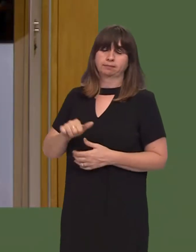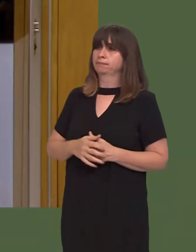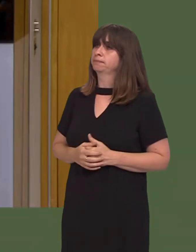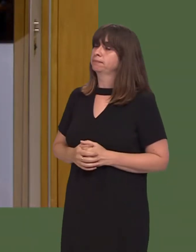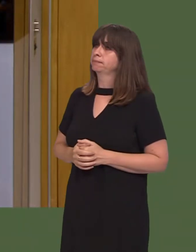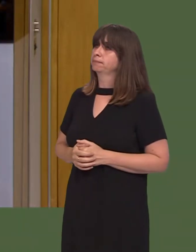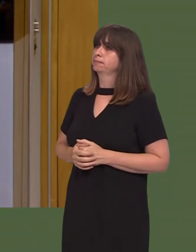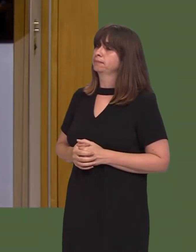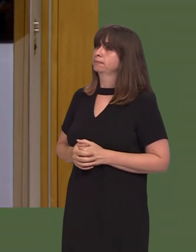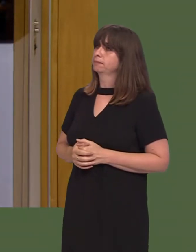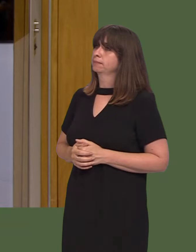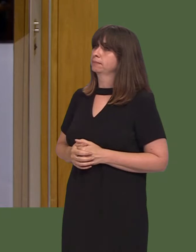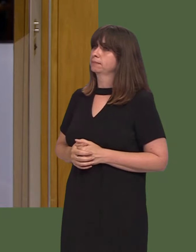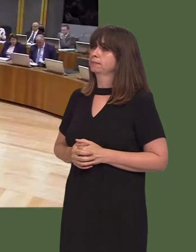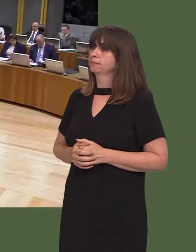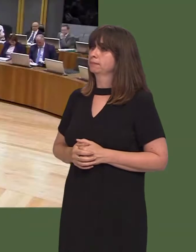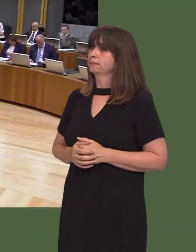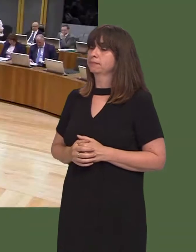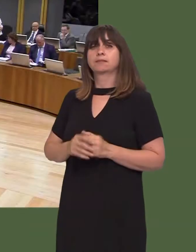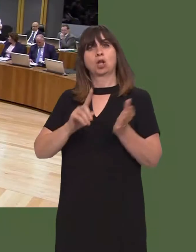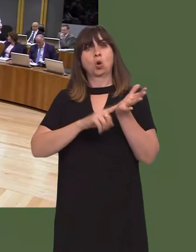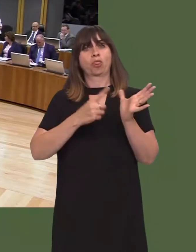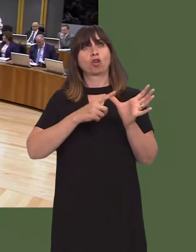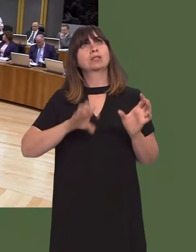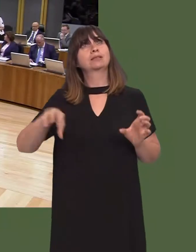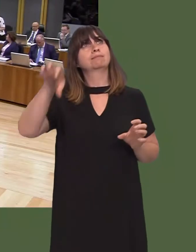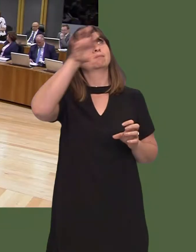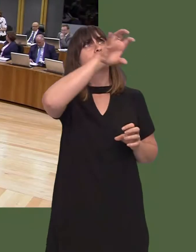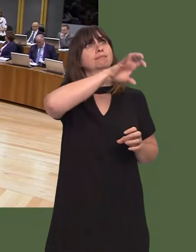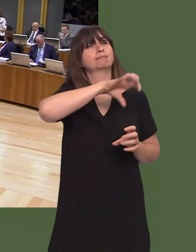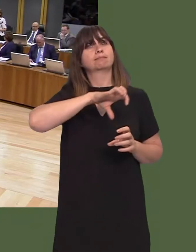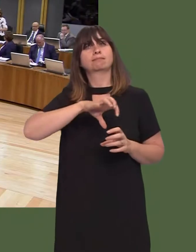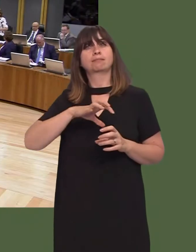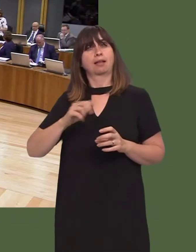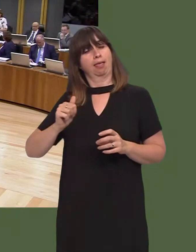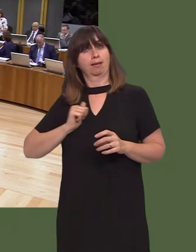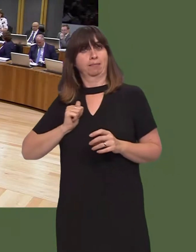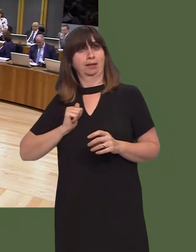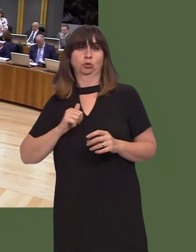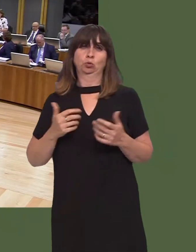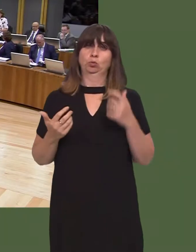Janet Finch-Saunders: Local authorities across Wales, according to your Government, are expected